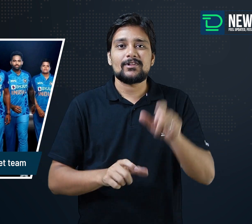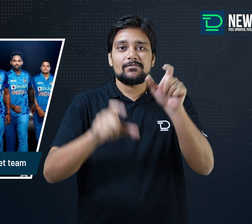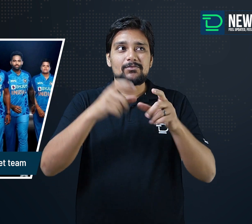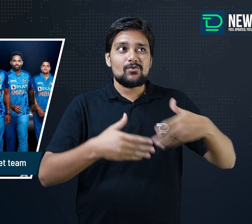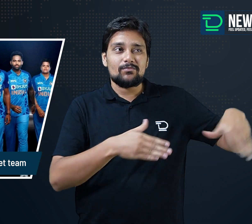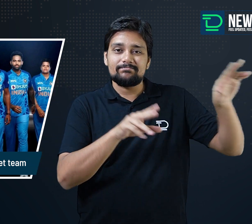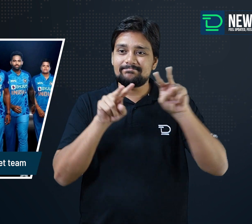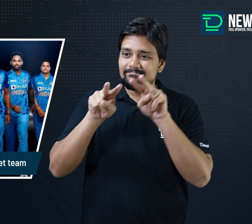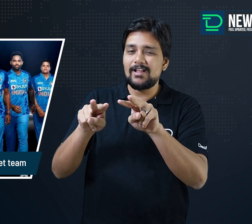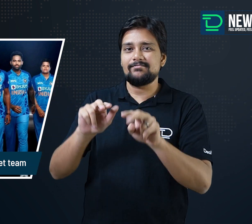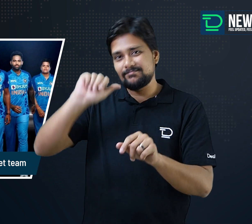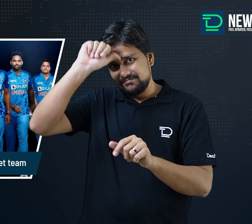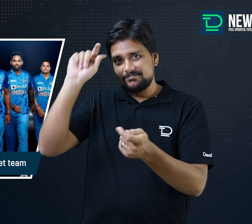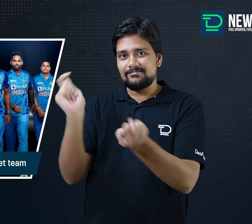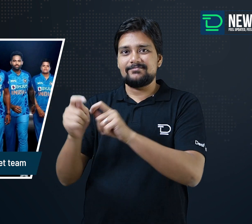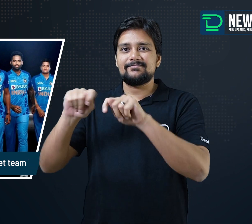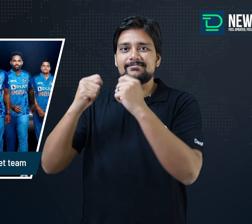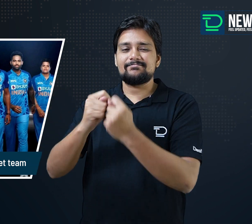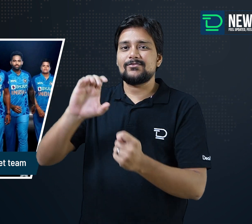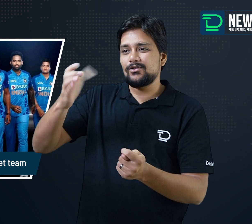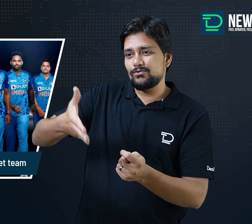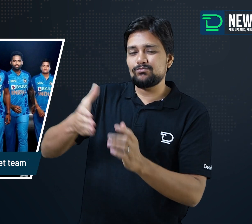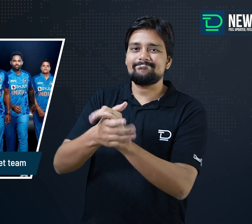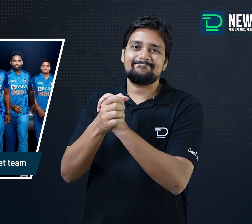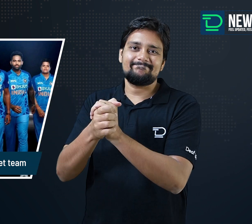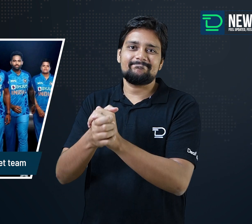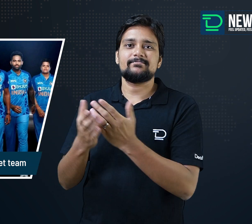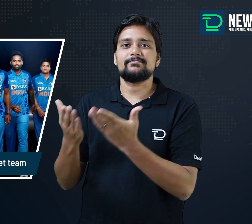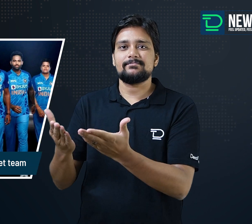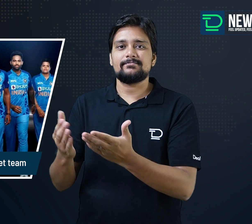Congratulations to the Indian cricket team.